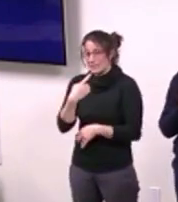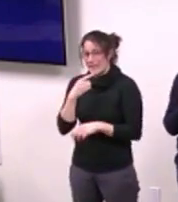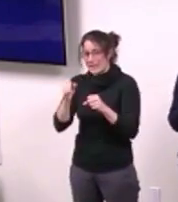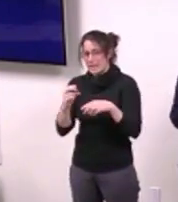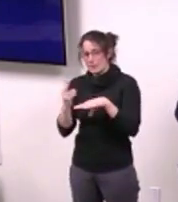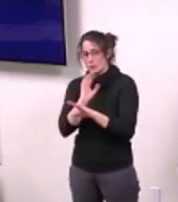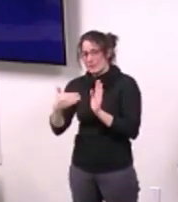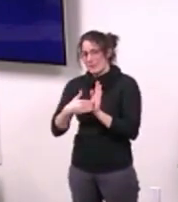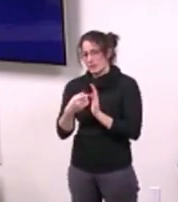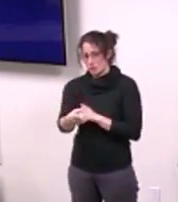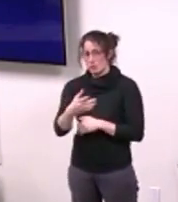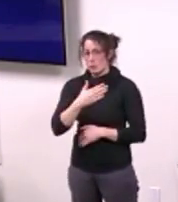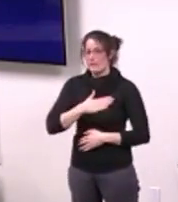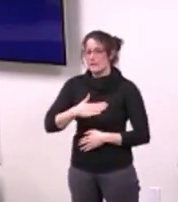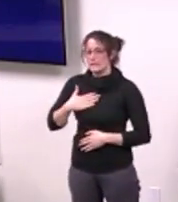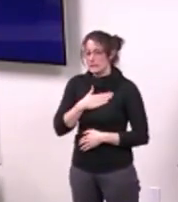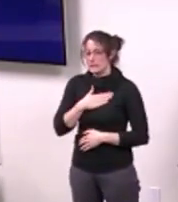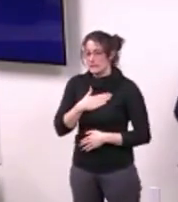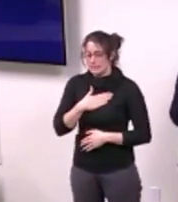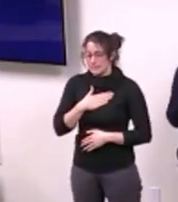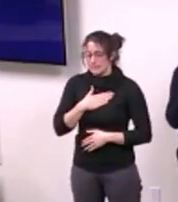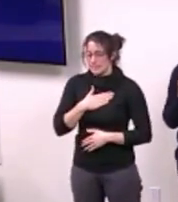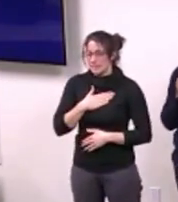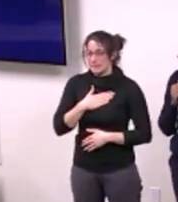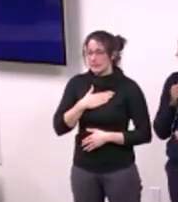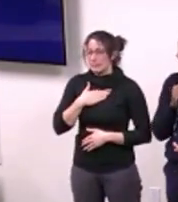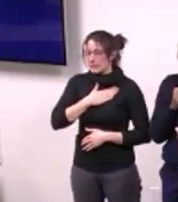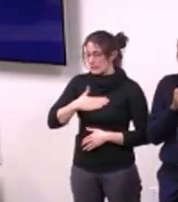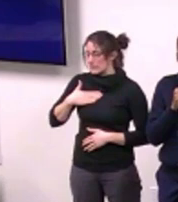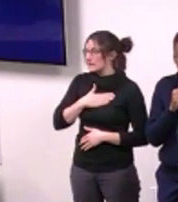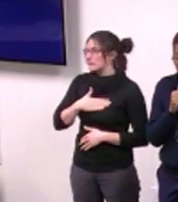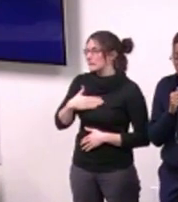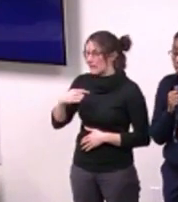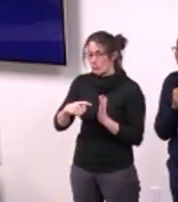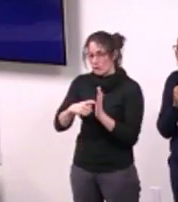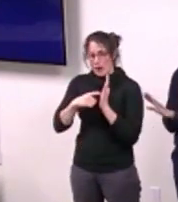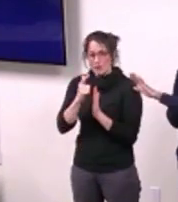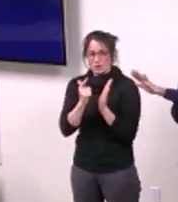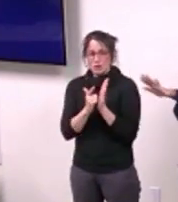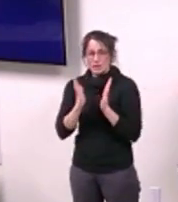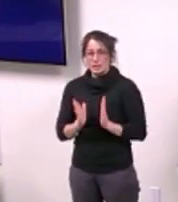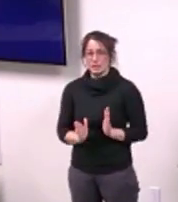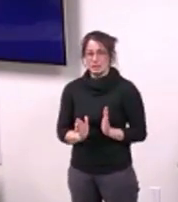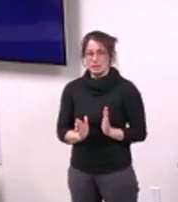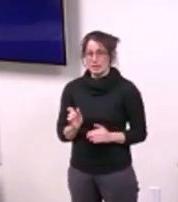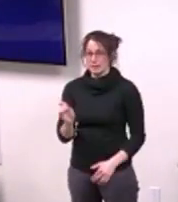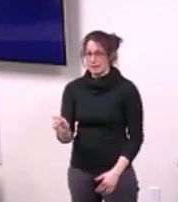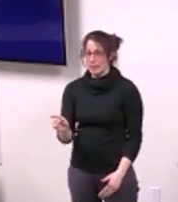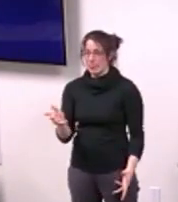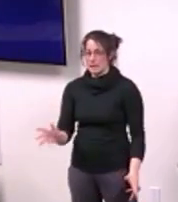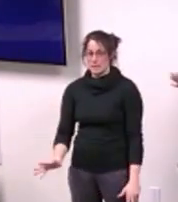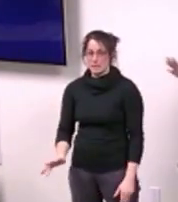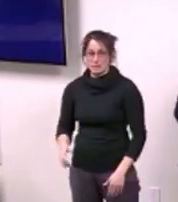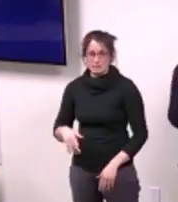So please, I require an attorney. That's everyone, whether you're hearing, deaf, disabled,